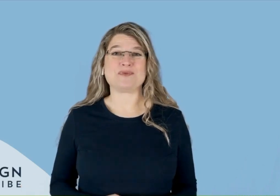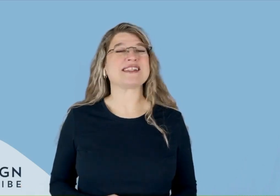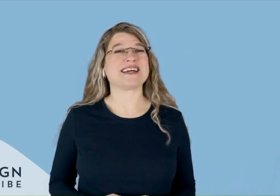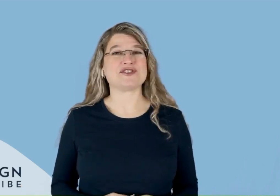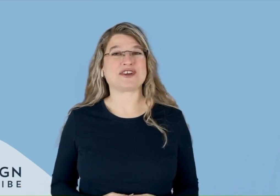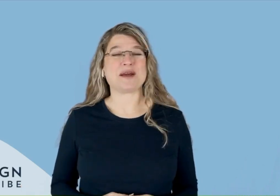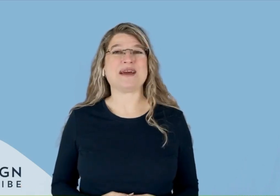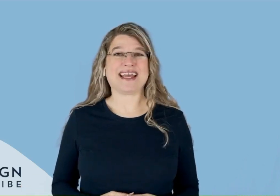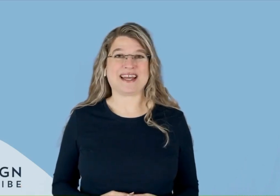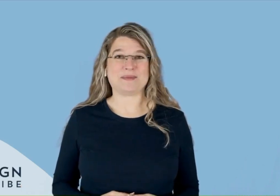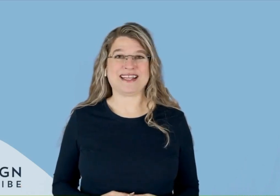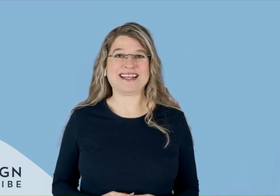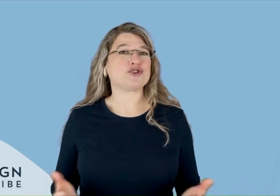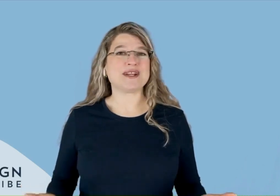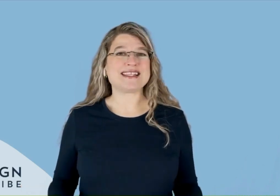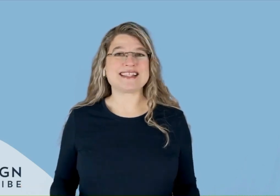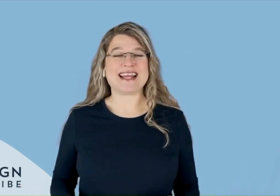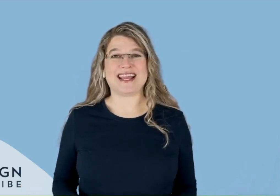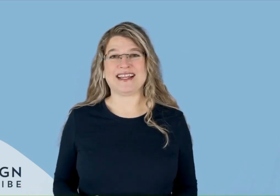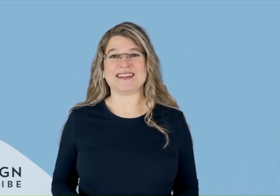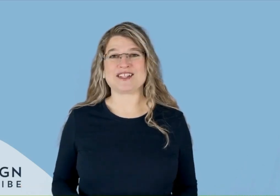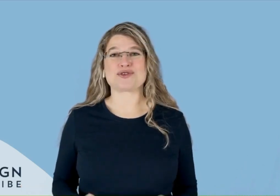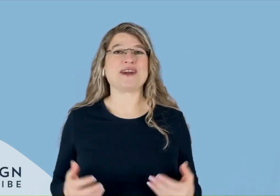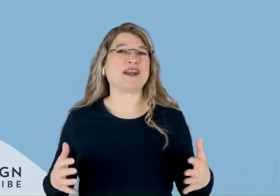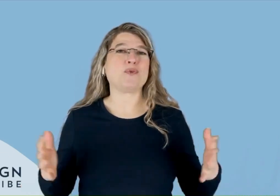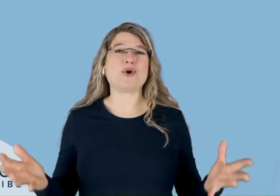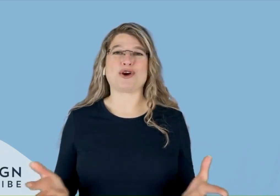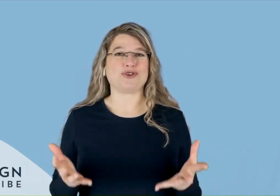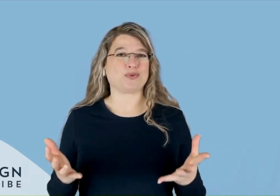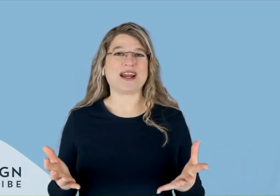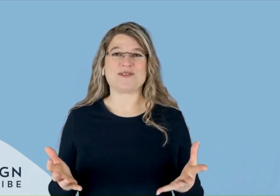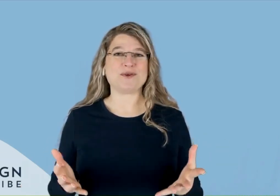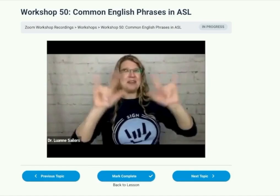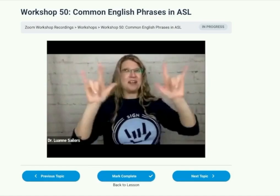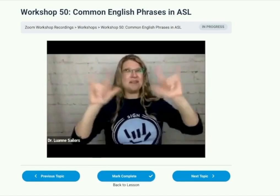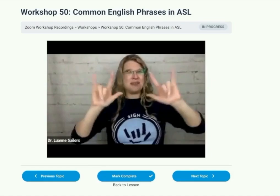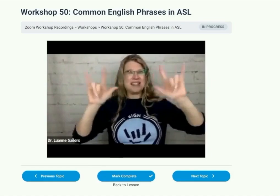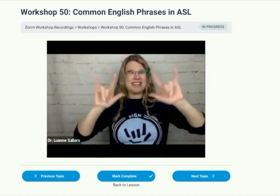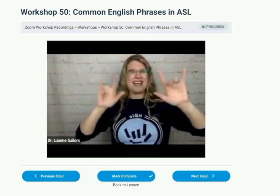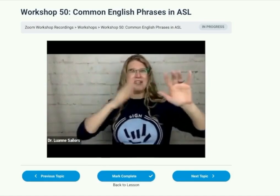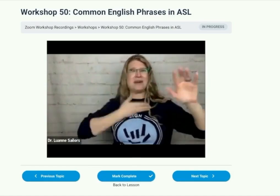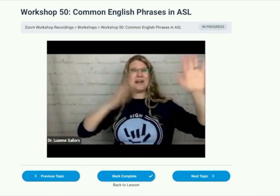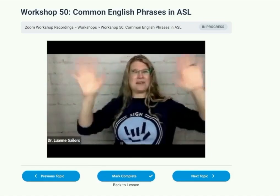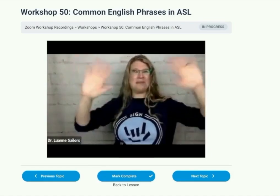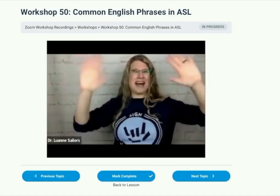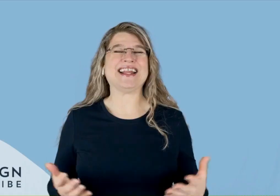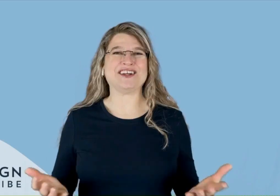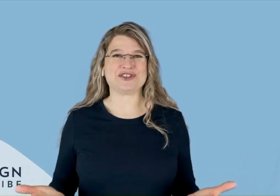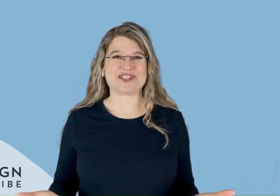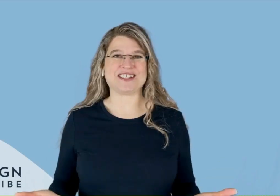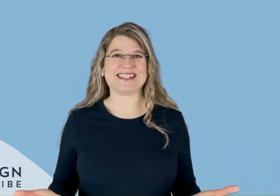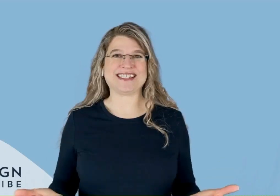with Sign Tribe Academy. Join us today and let's create a world where everyone can be seen, heard, and understood.